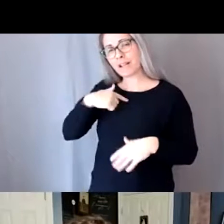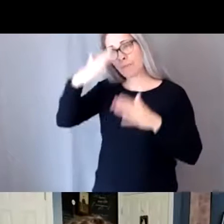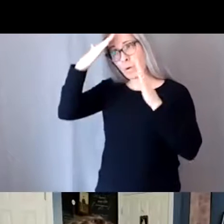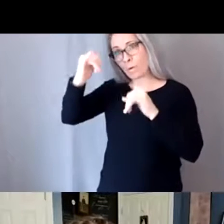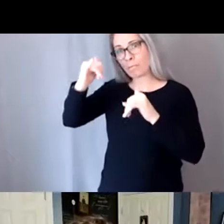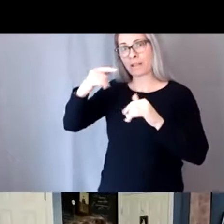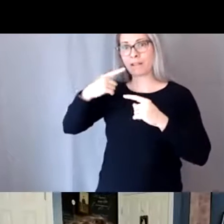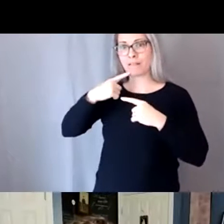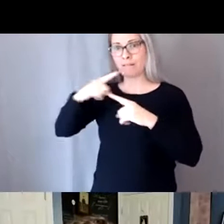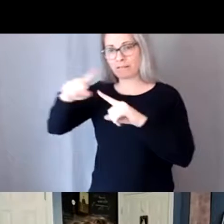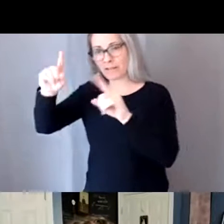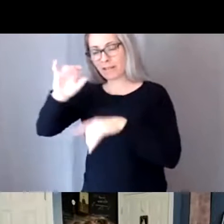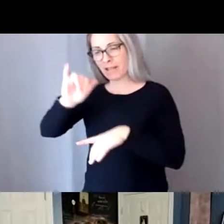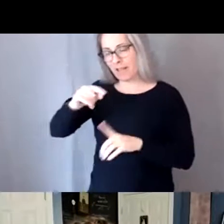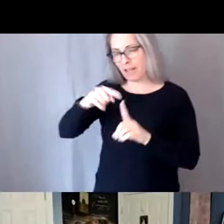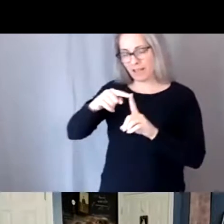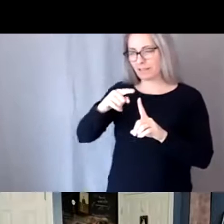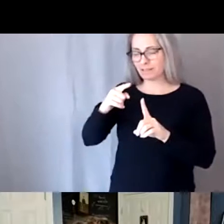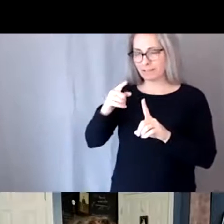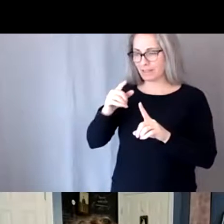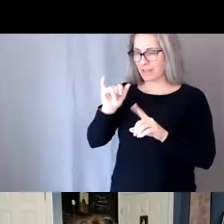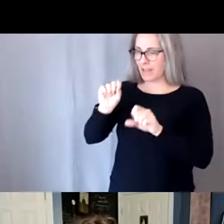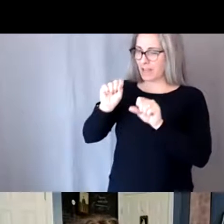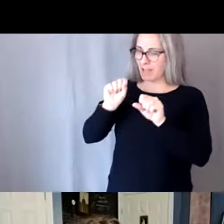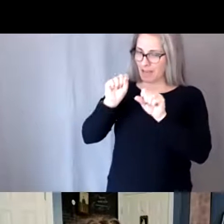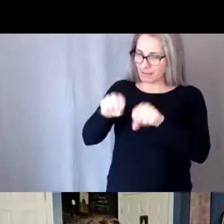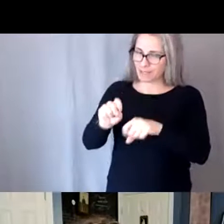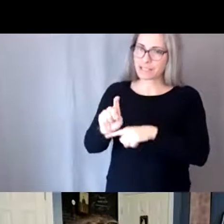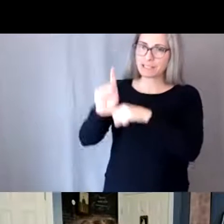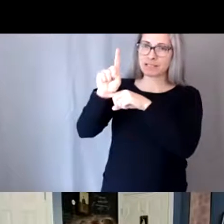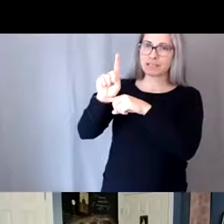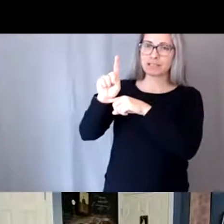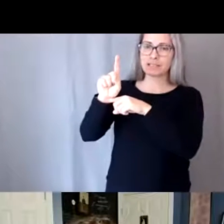this notion of anti-ableist care as a genuine support of what is best for